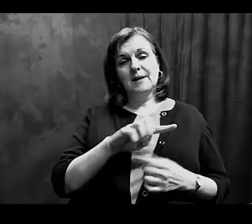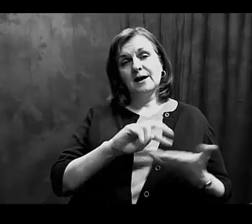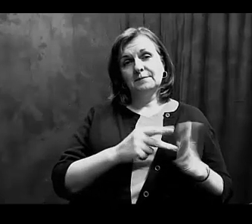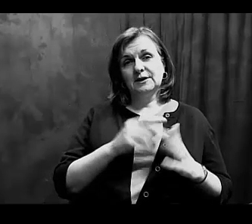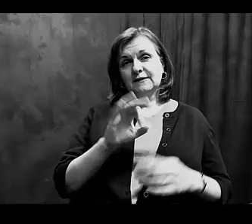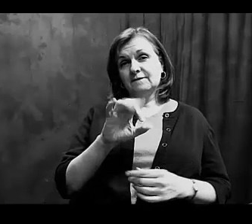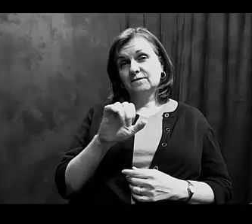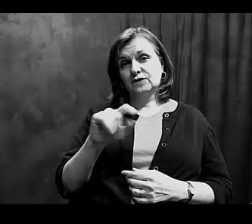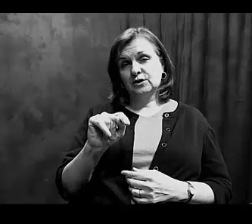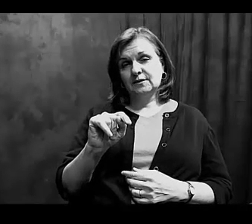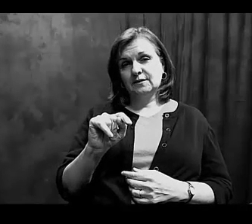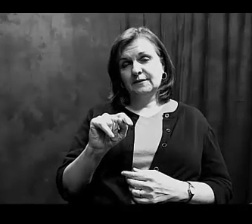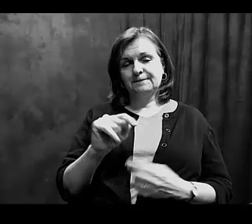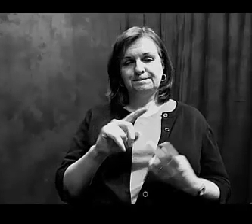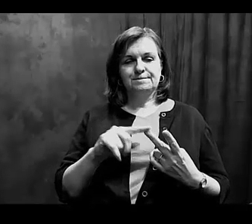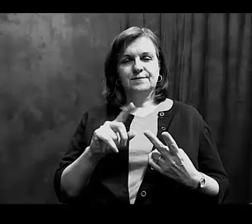pod is foot